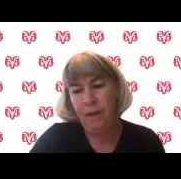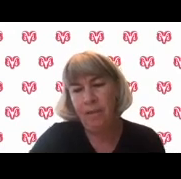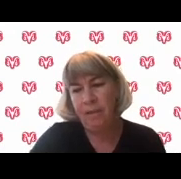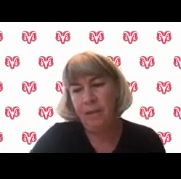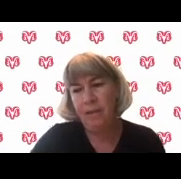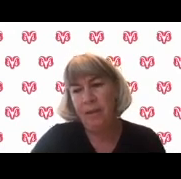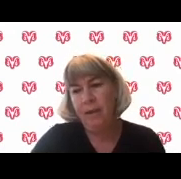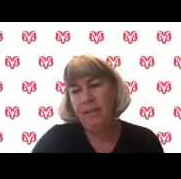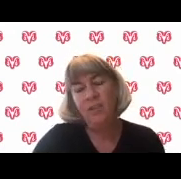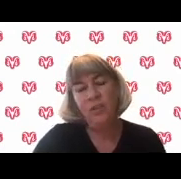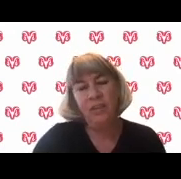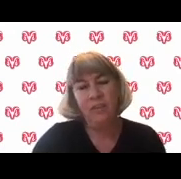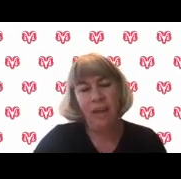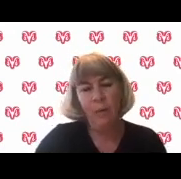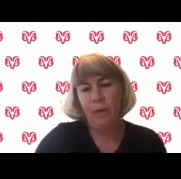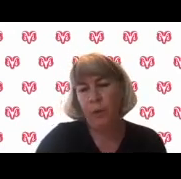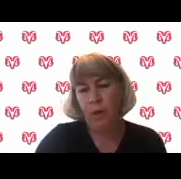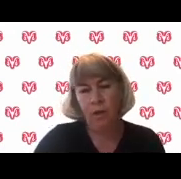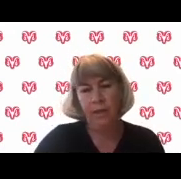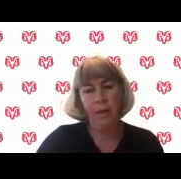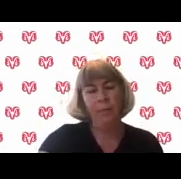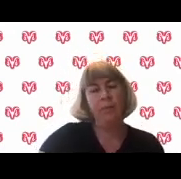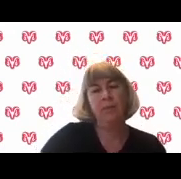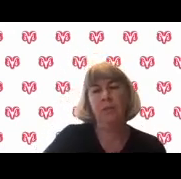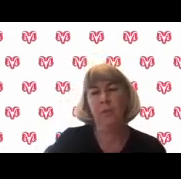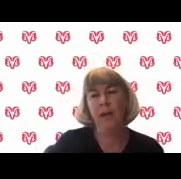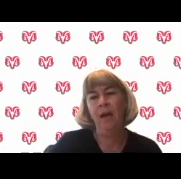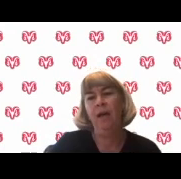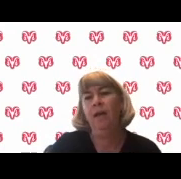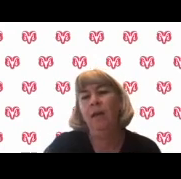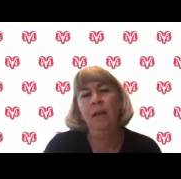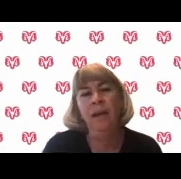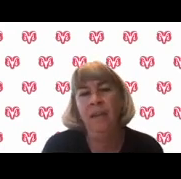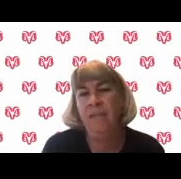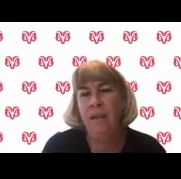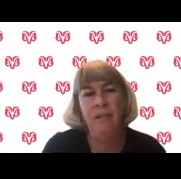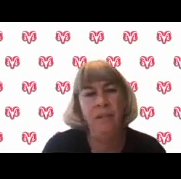I think can strengthen the equity work on our campus. So yeah, I love that idea.